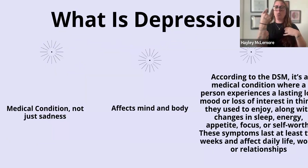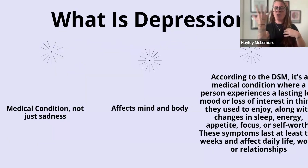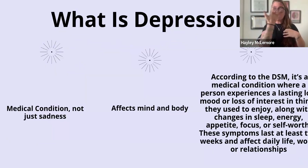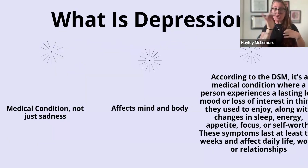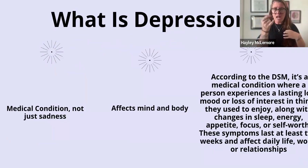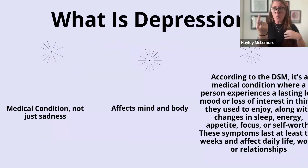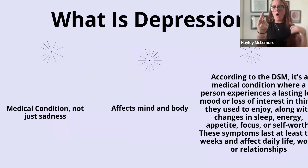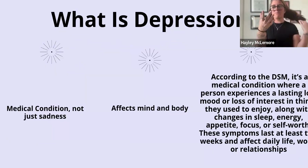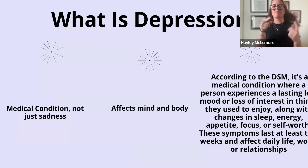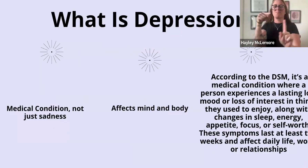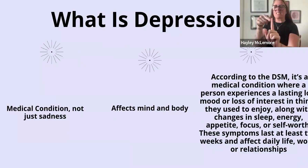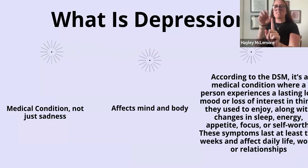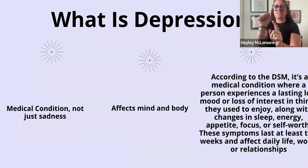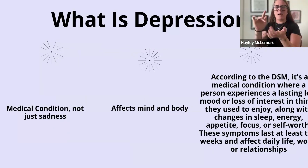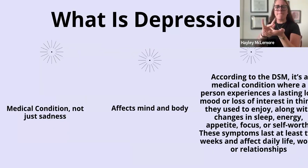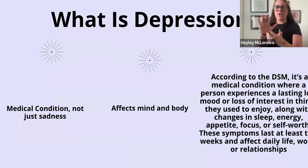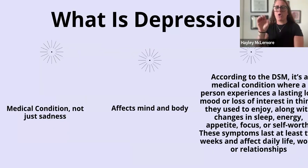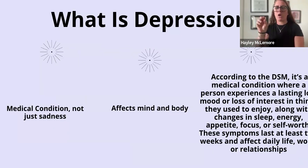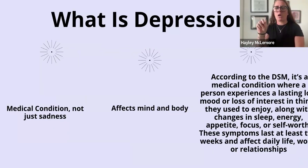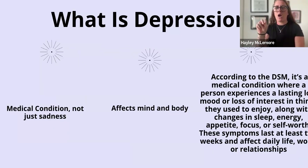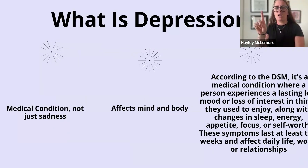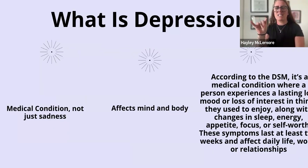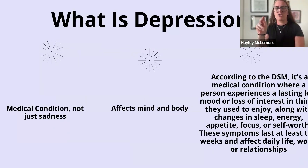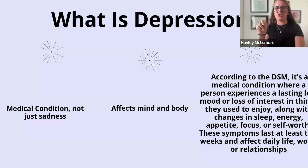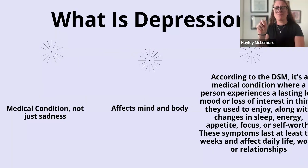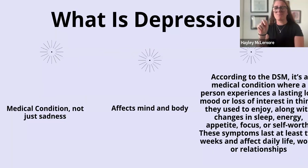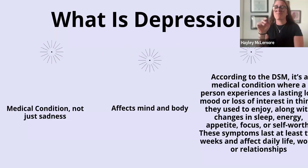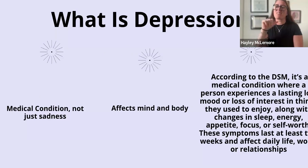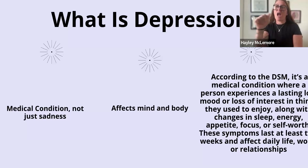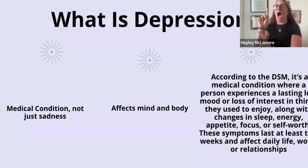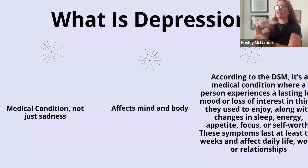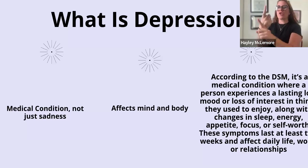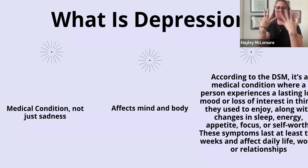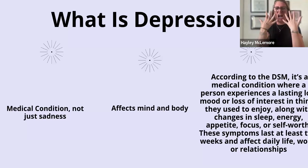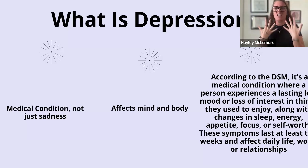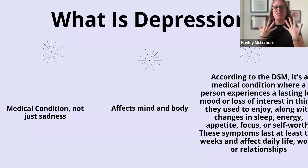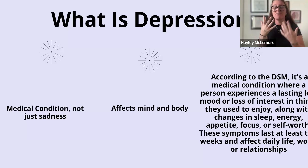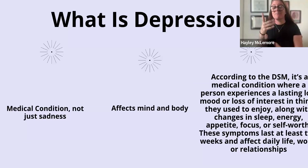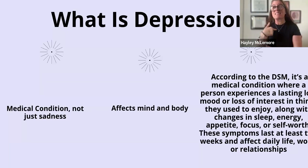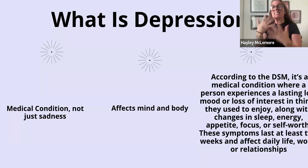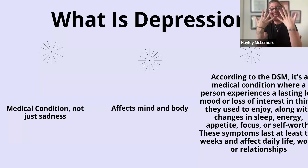So what is depression? What does depression look like? It's a medical-- medical condition.